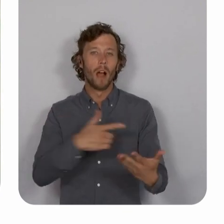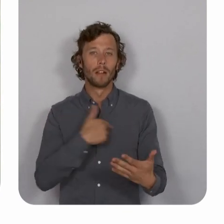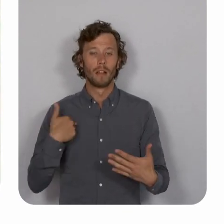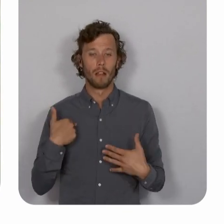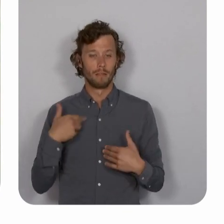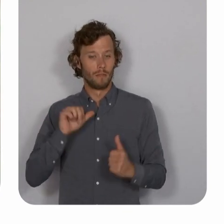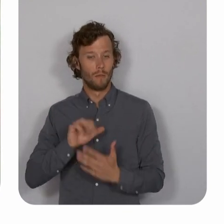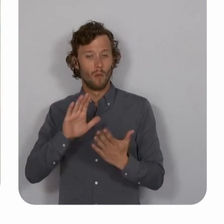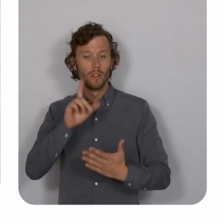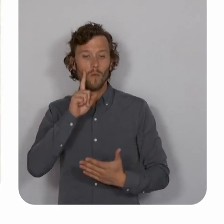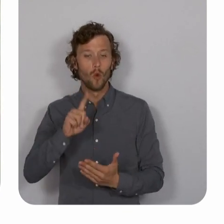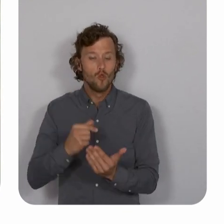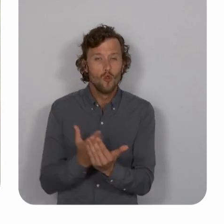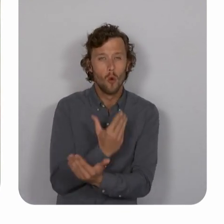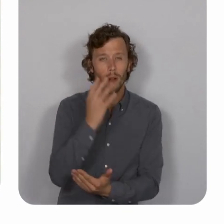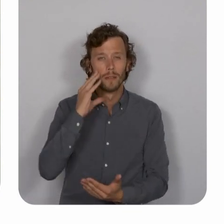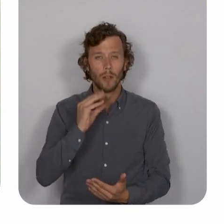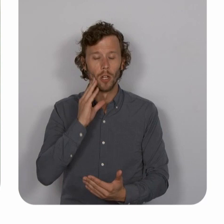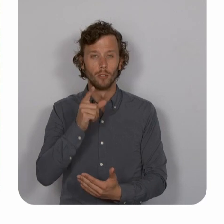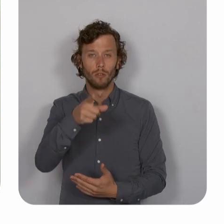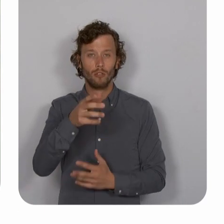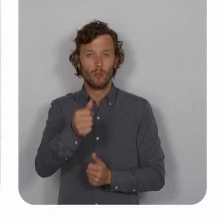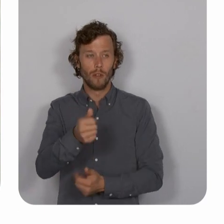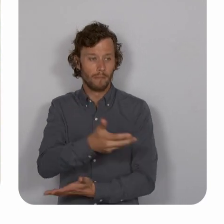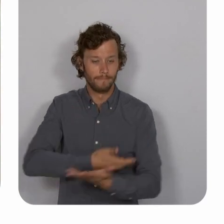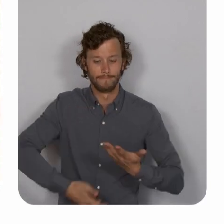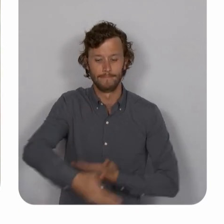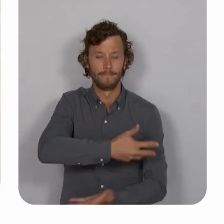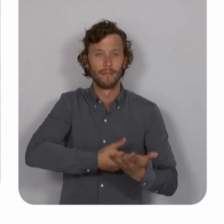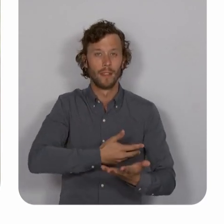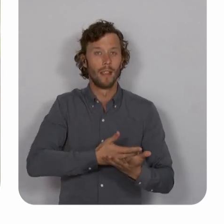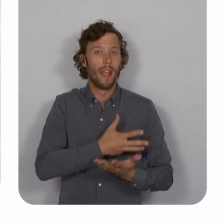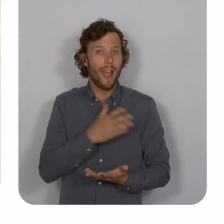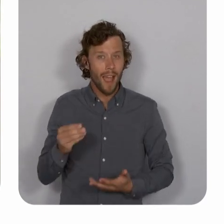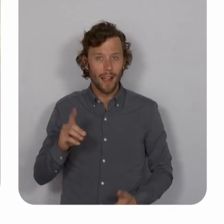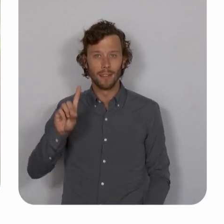place and interact with digital content in the real world.